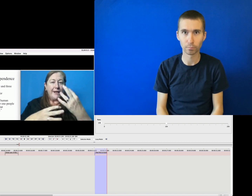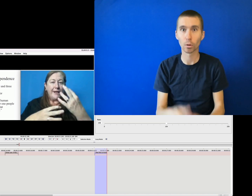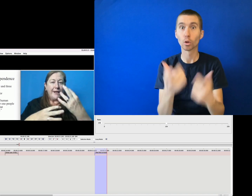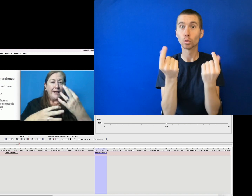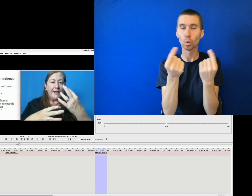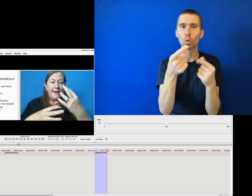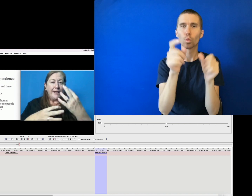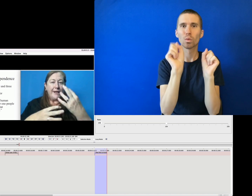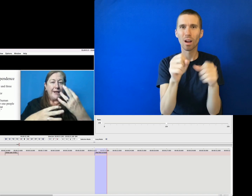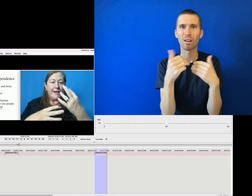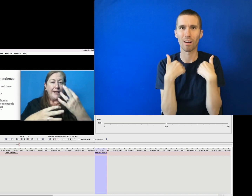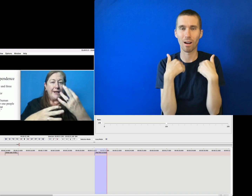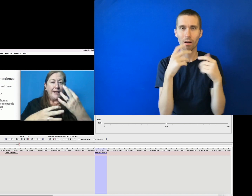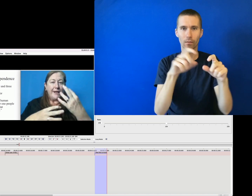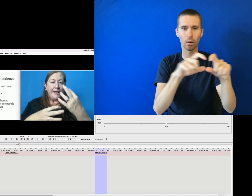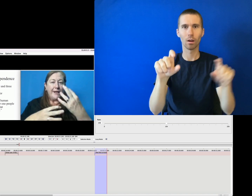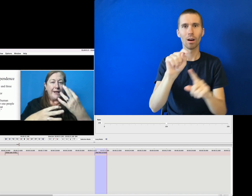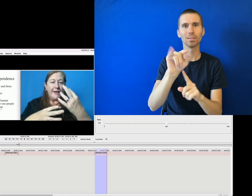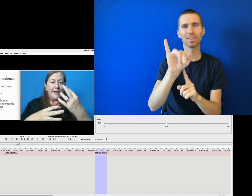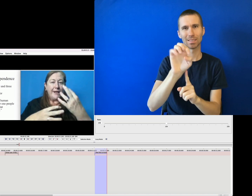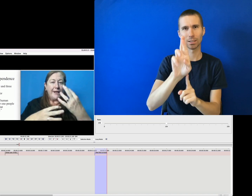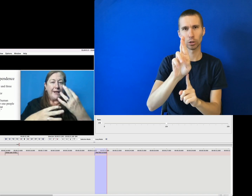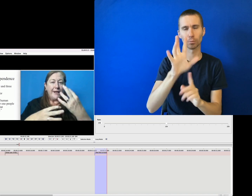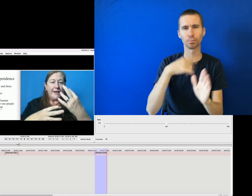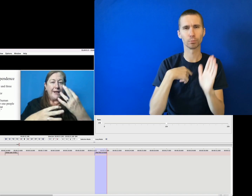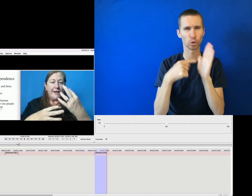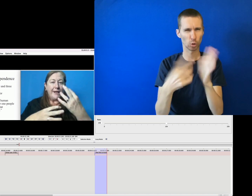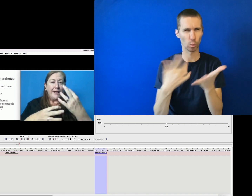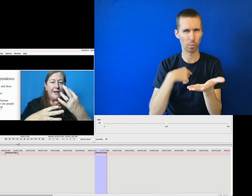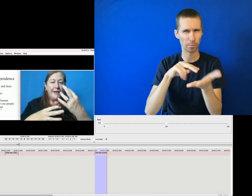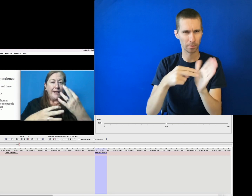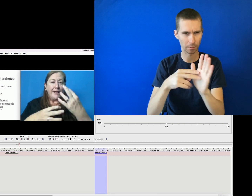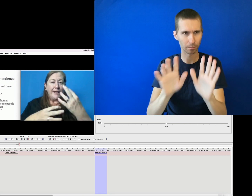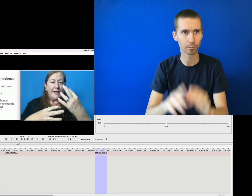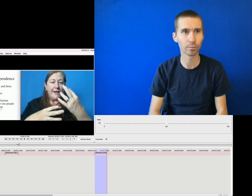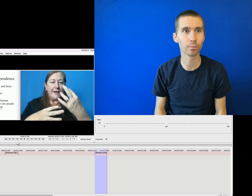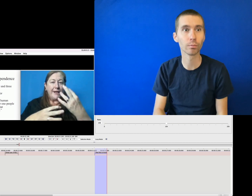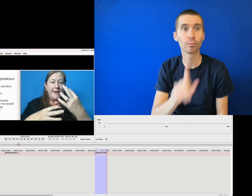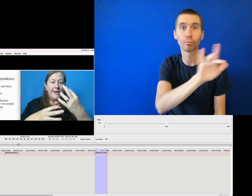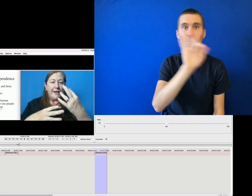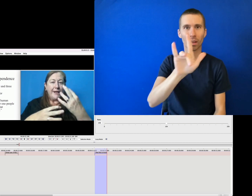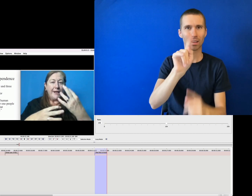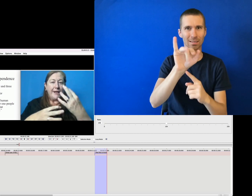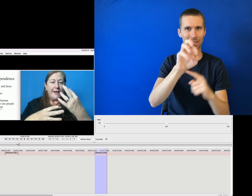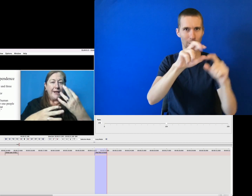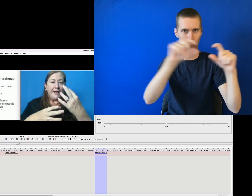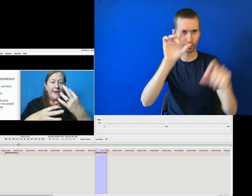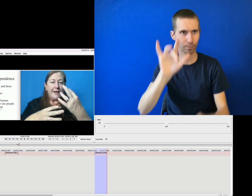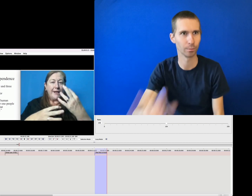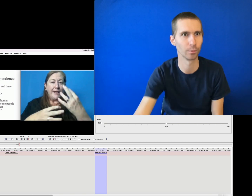You can have a tier for each category of feedback that you want to give. I'm going to show you what I mean. Click on the "Tier" button on the top toolbar.